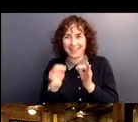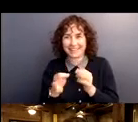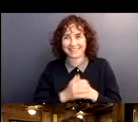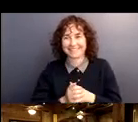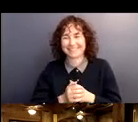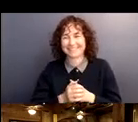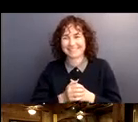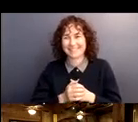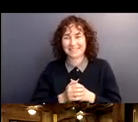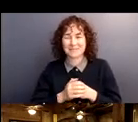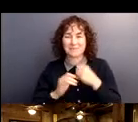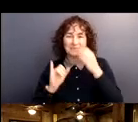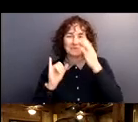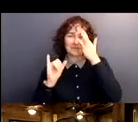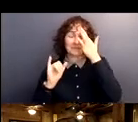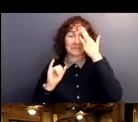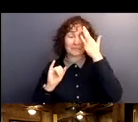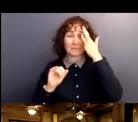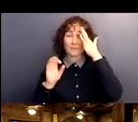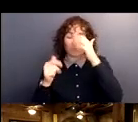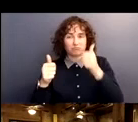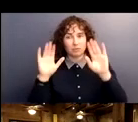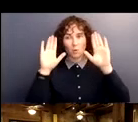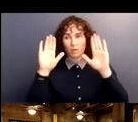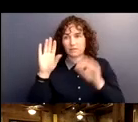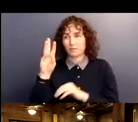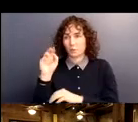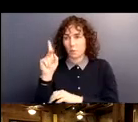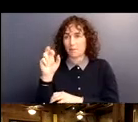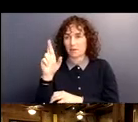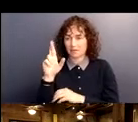so wonderful webinar tonight, and many more to come